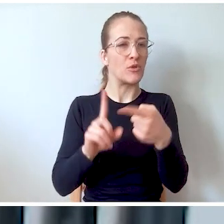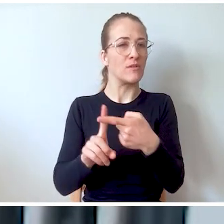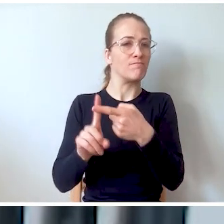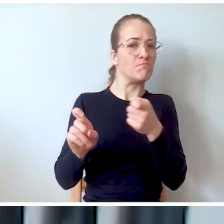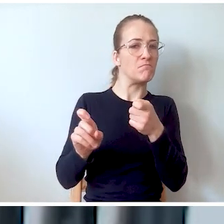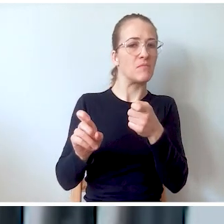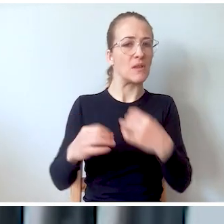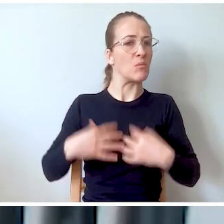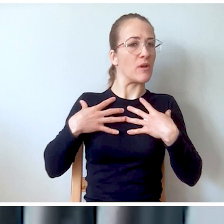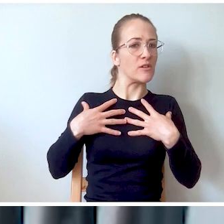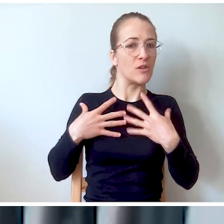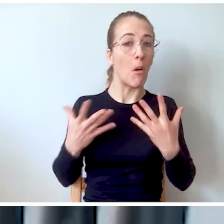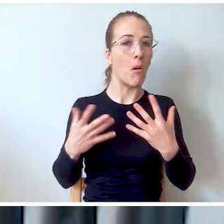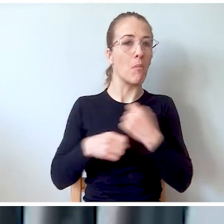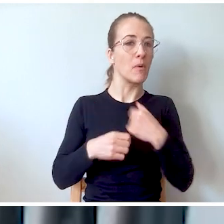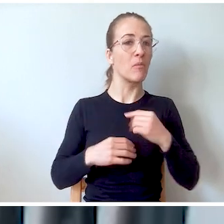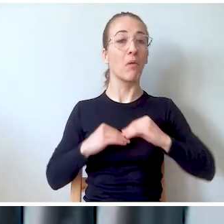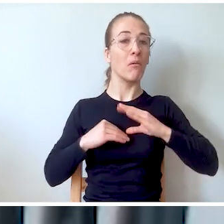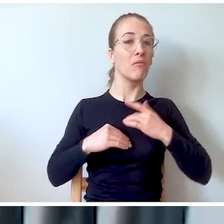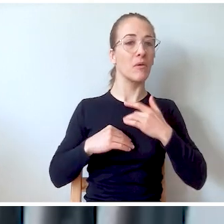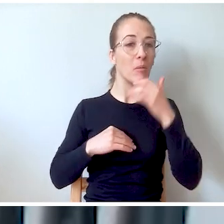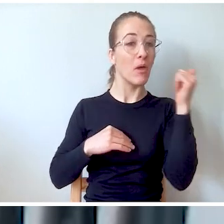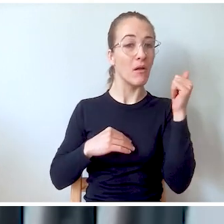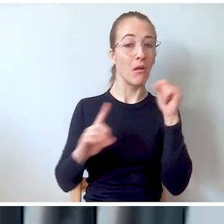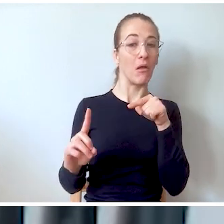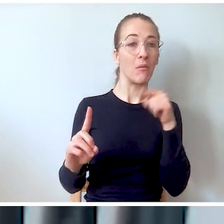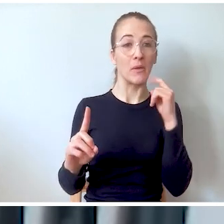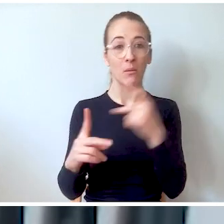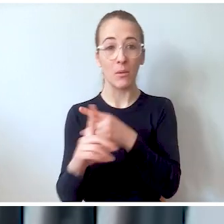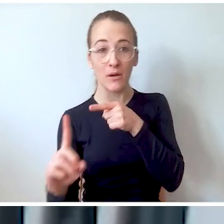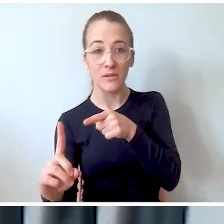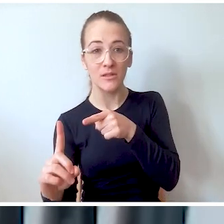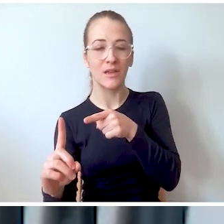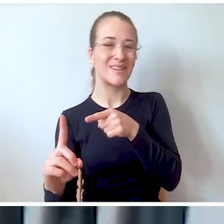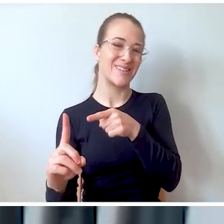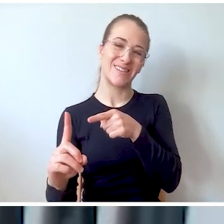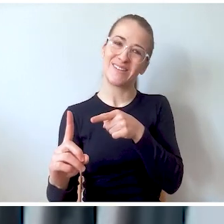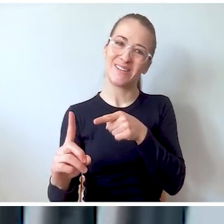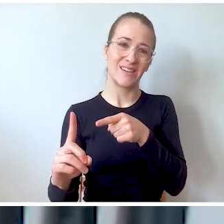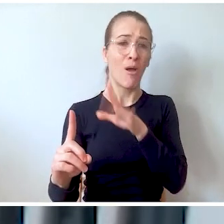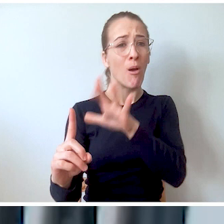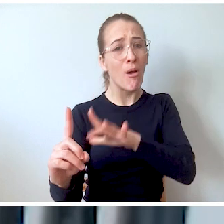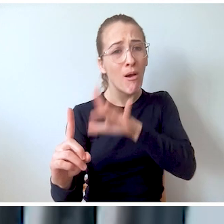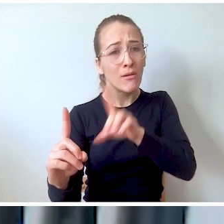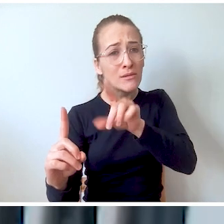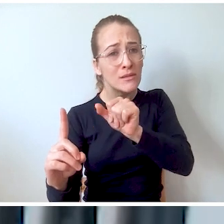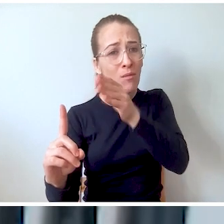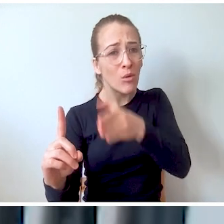or to make other people feel better about their own lives, or this poor disabled person.